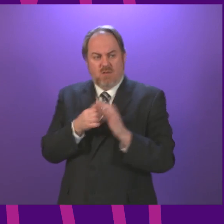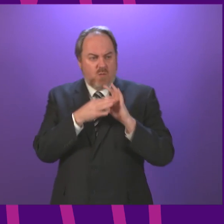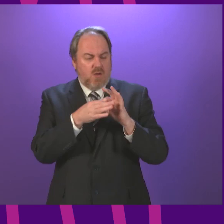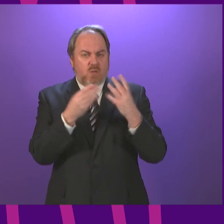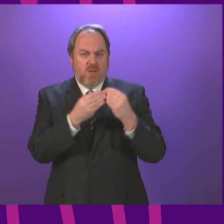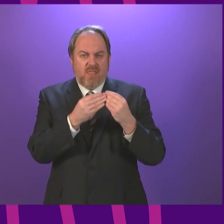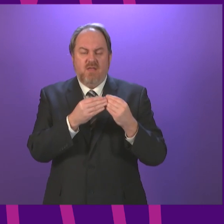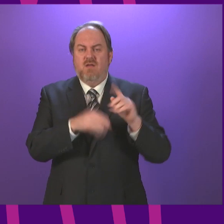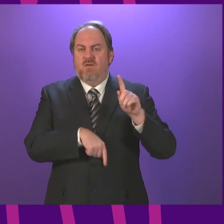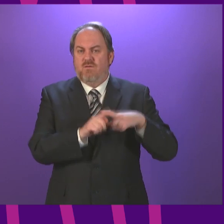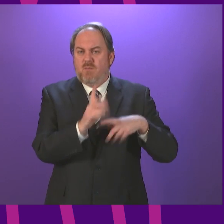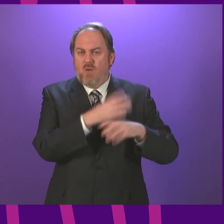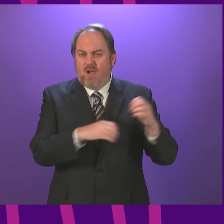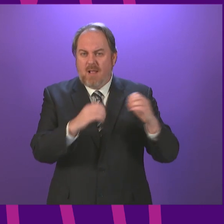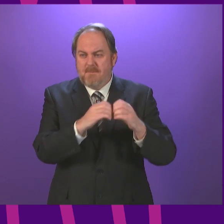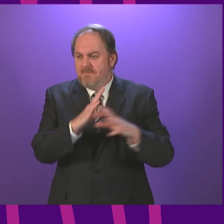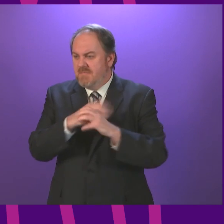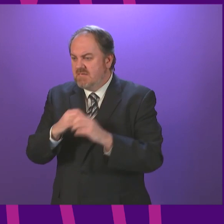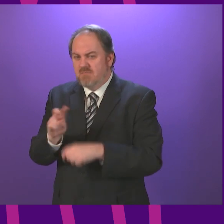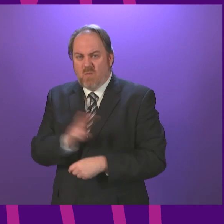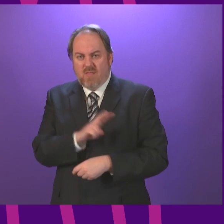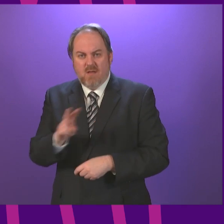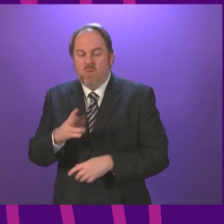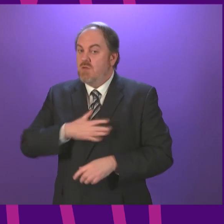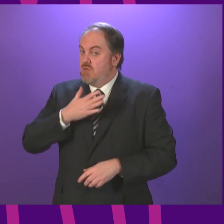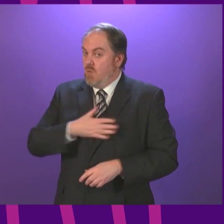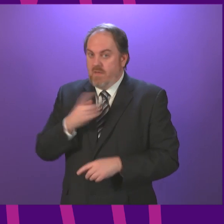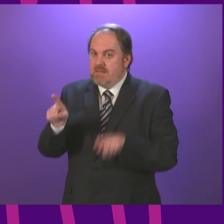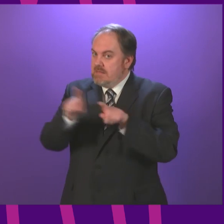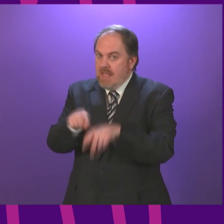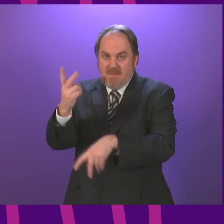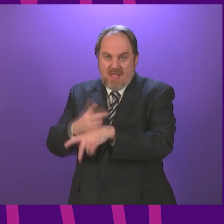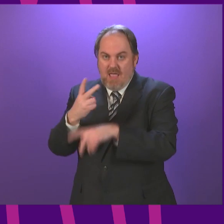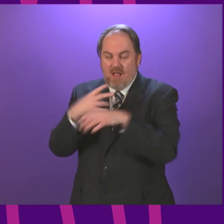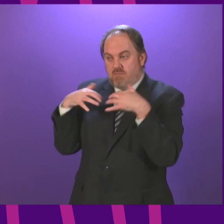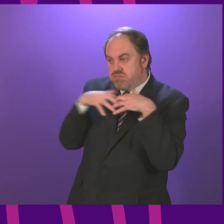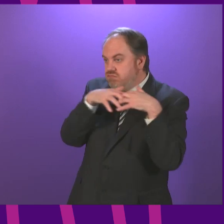that the scenes that we witnessed at the weekend do not happen again and are not replicated. Humza Yousaf: My direct